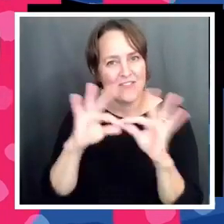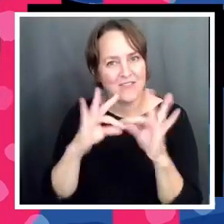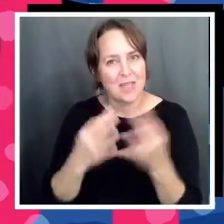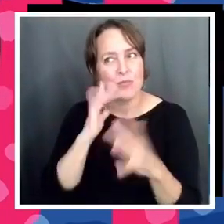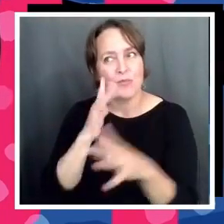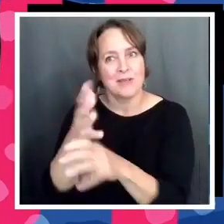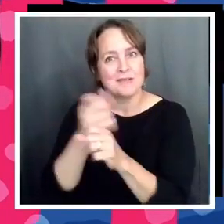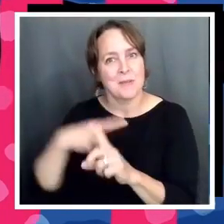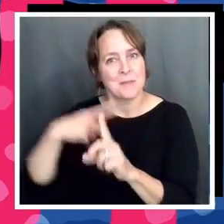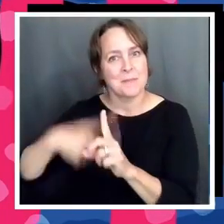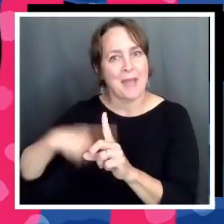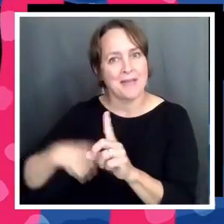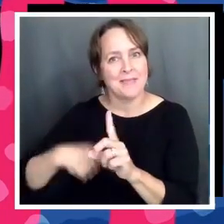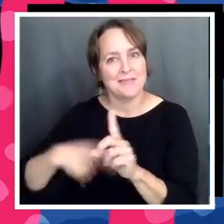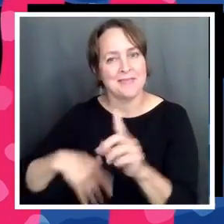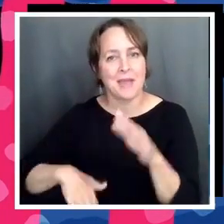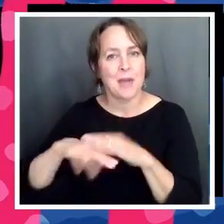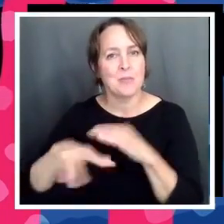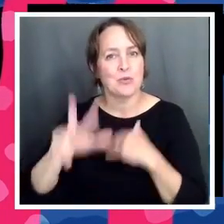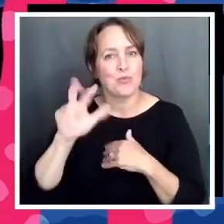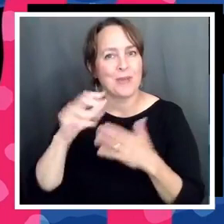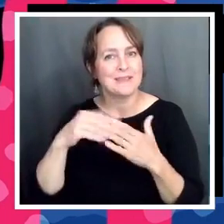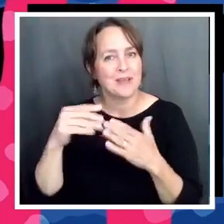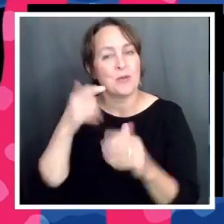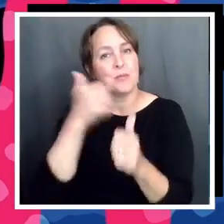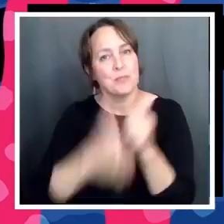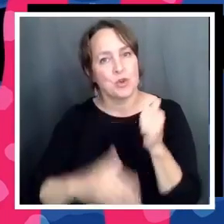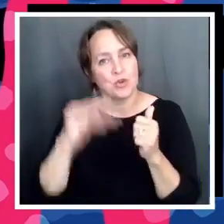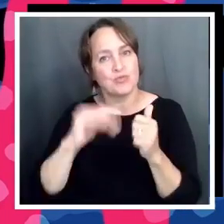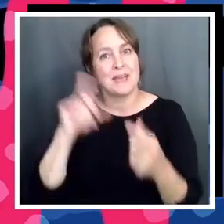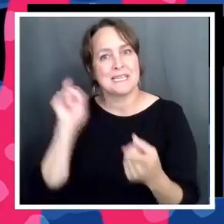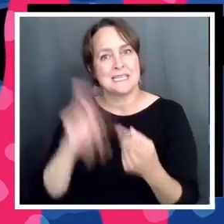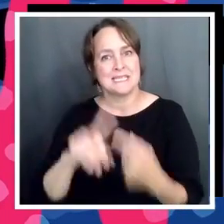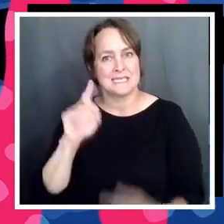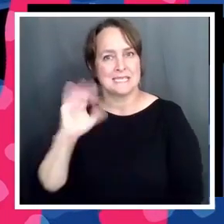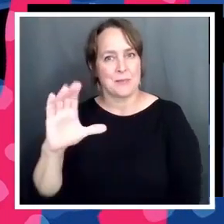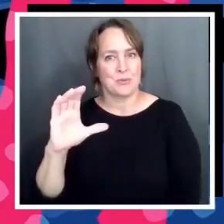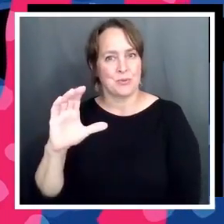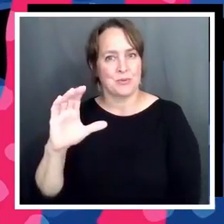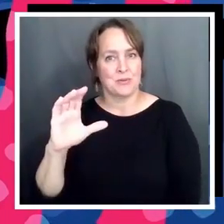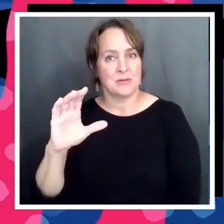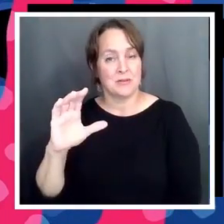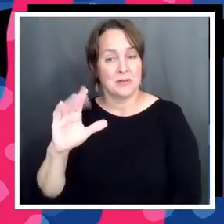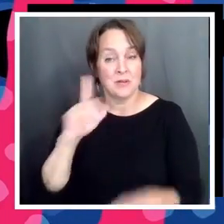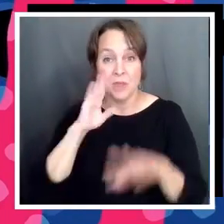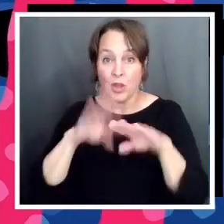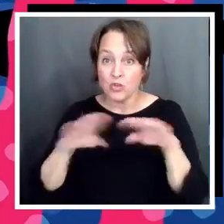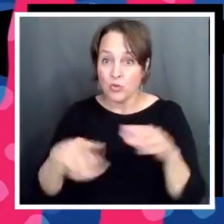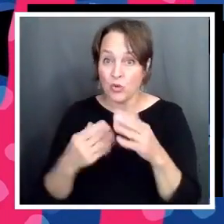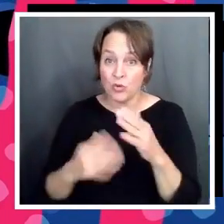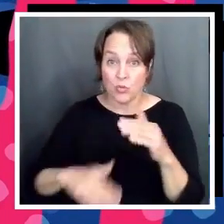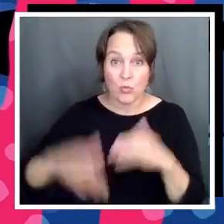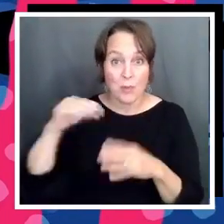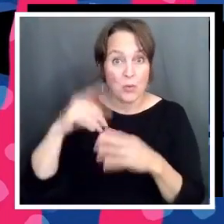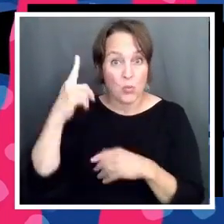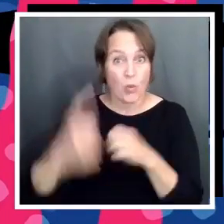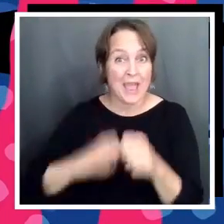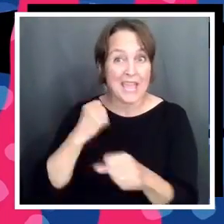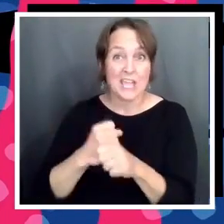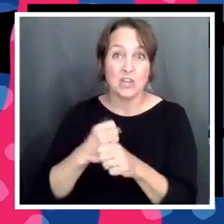PLAN INCLUDED A ONE-YEAR EXTENSION OF THE CHILD TAX CREDIT. SOMETHING THAT I PUSHED FOR TO GET RELIEF OUT TO FAMILIES DURING THIS DIFFICULT TIME.